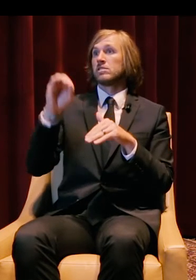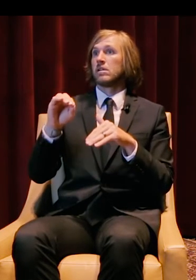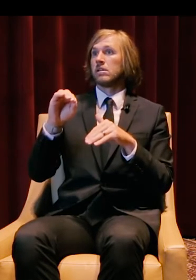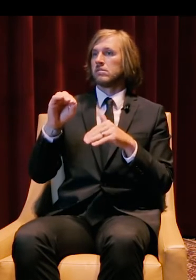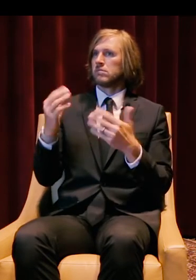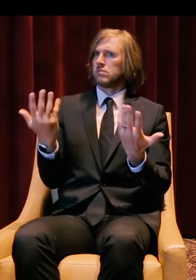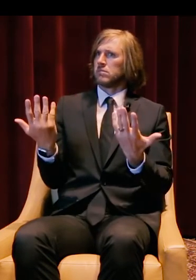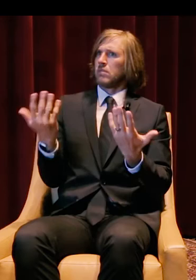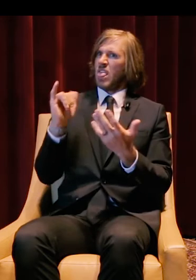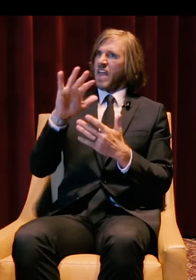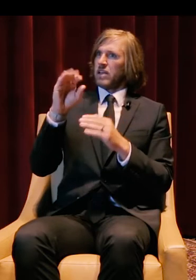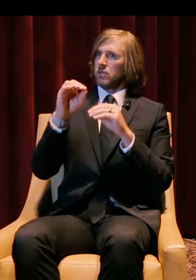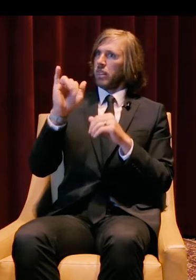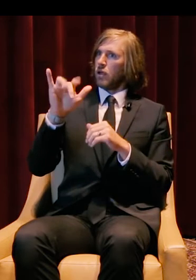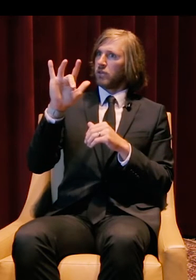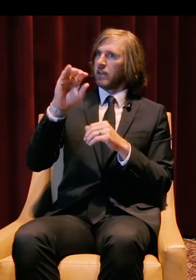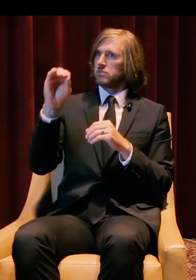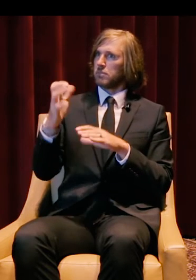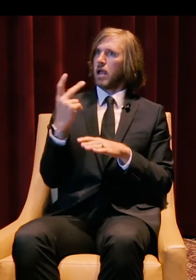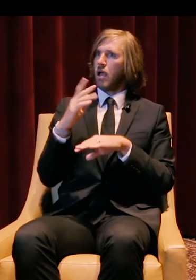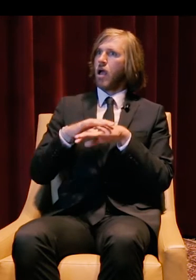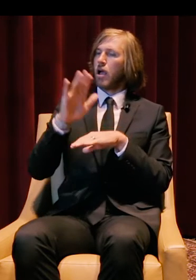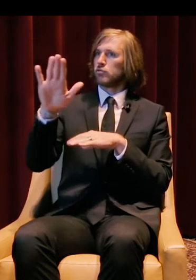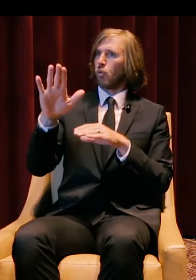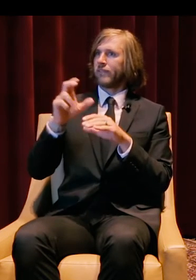that alone is a 25% return on your investment for that year.